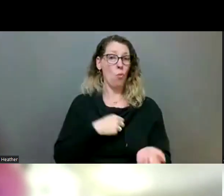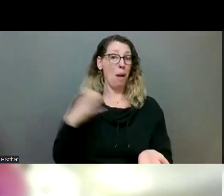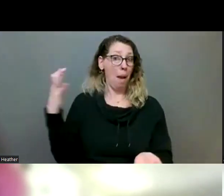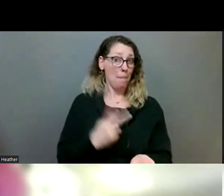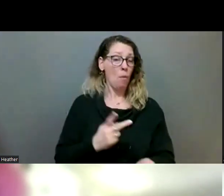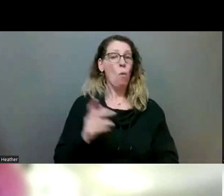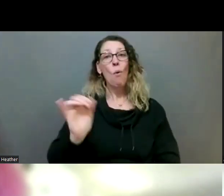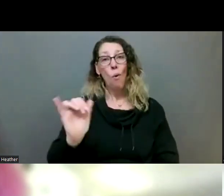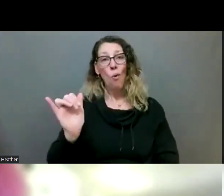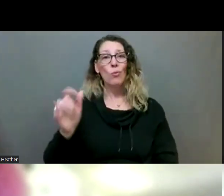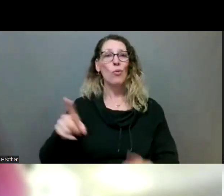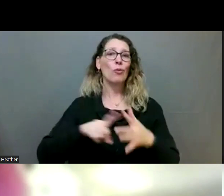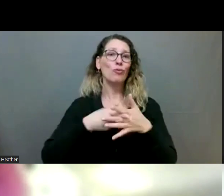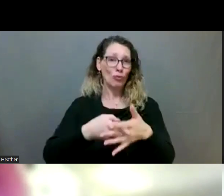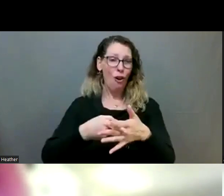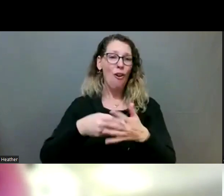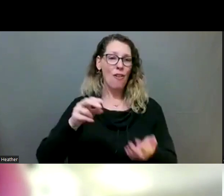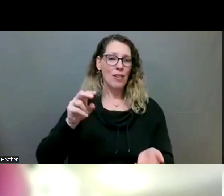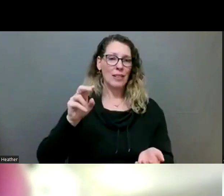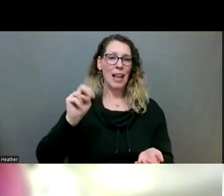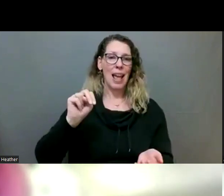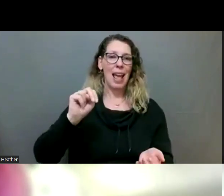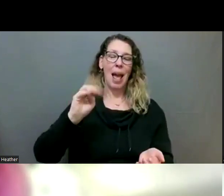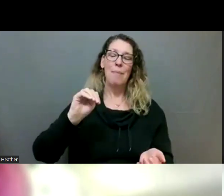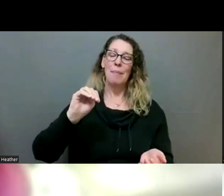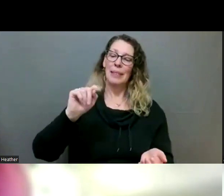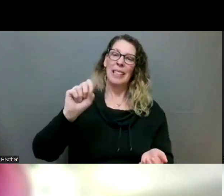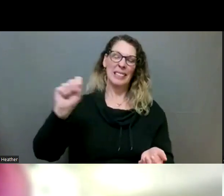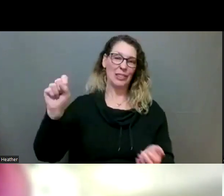started the MTSS work as well. I think the learning from the covid time and the triage